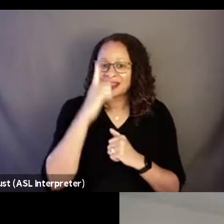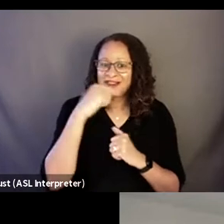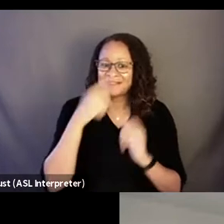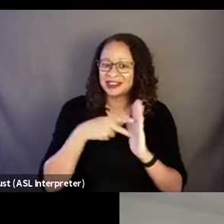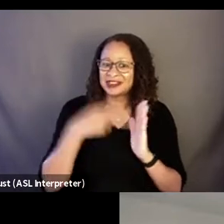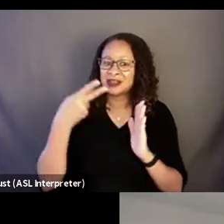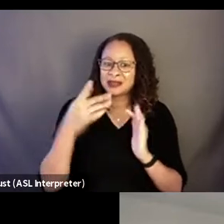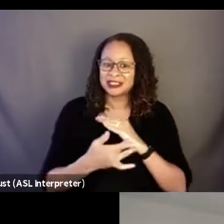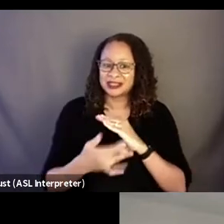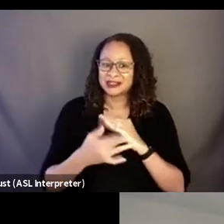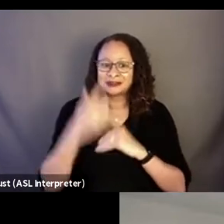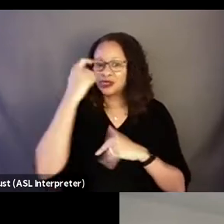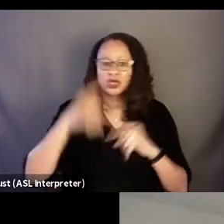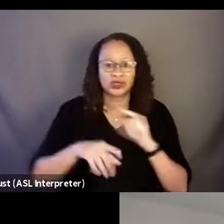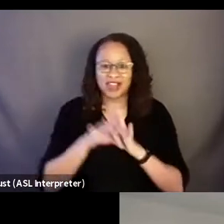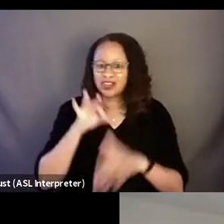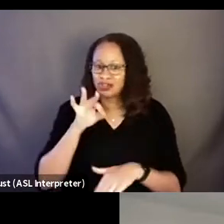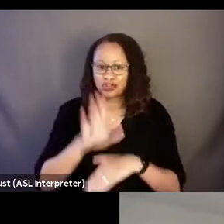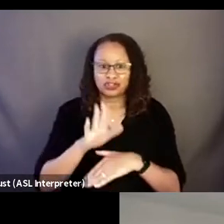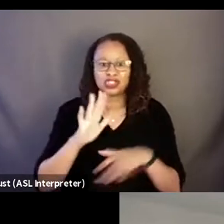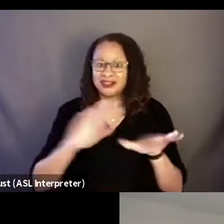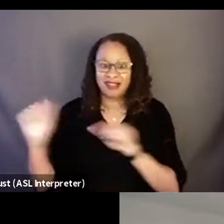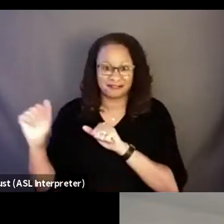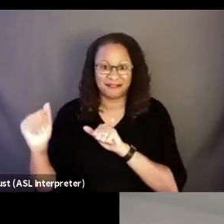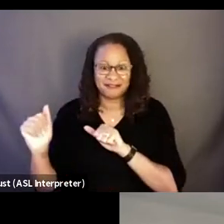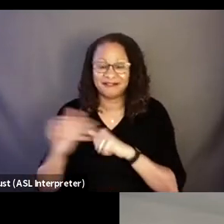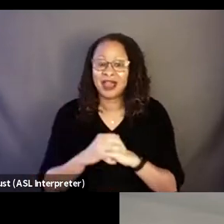because we couldn't find her. And for the people that we couldn't find,